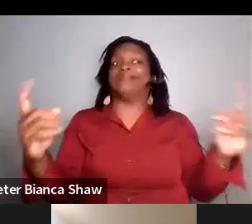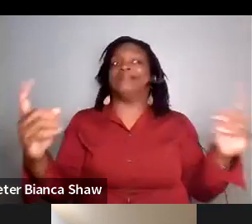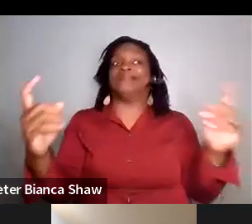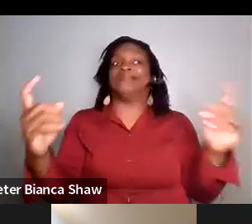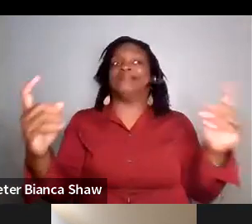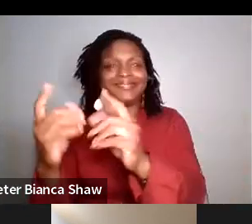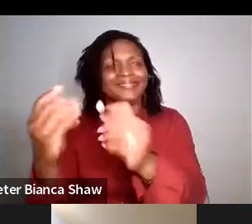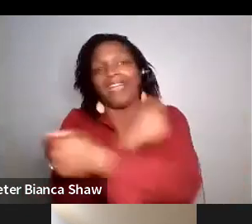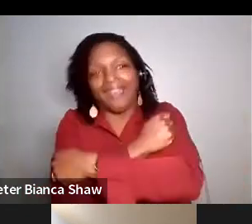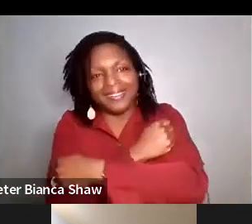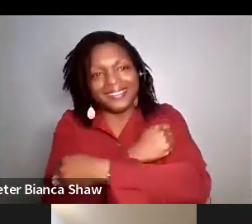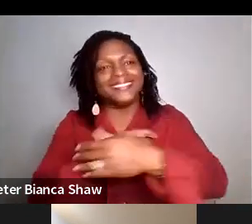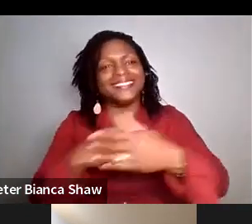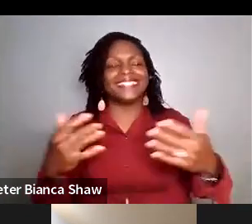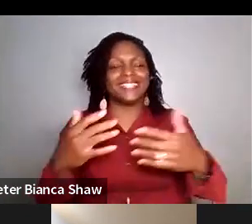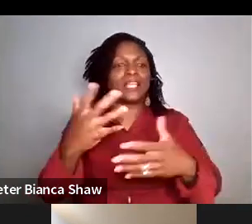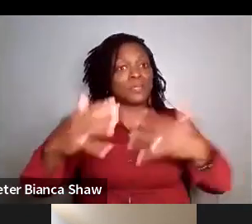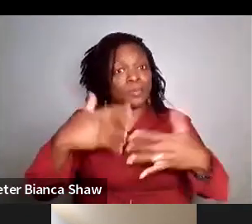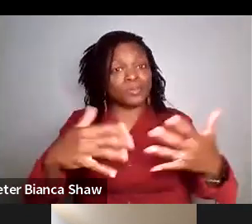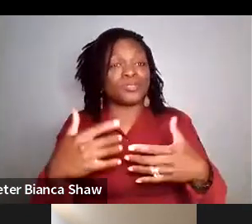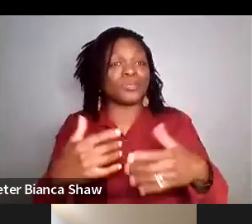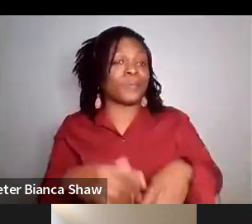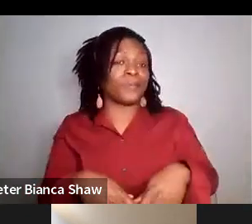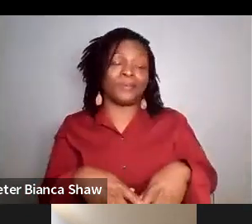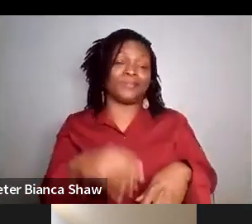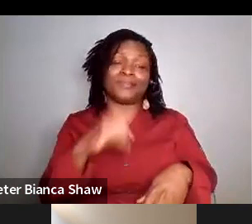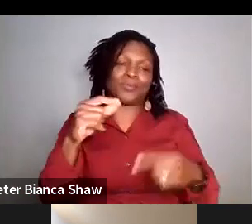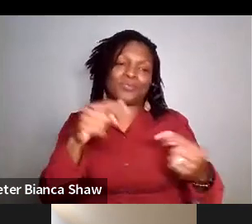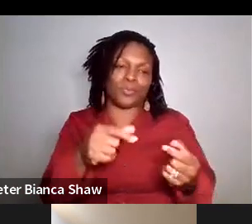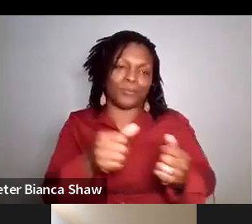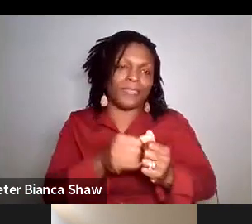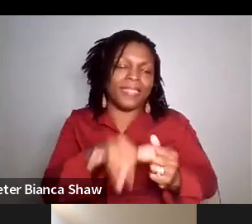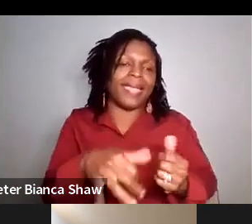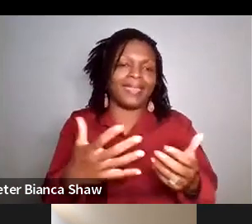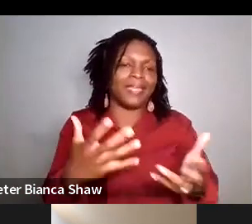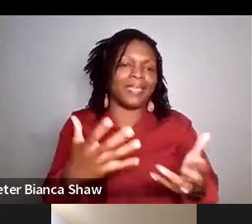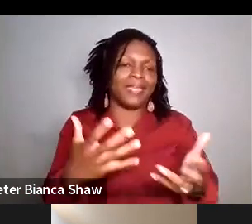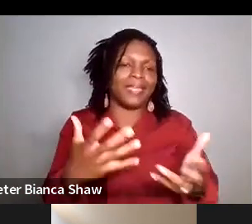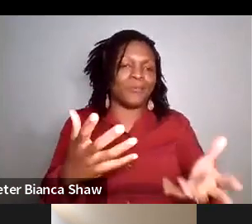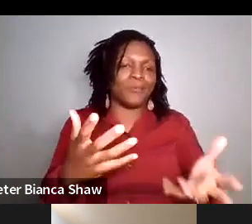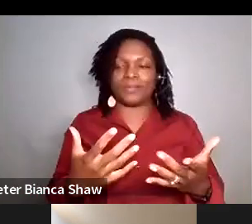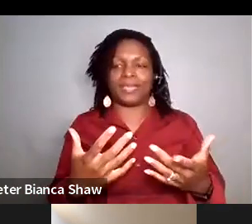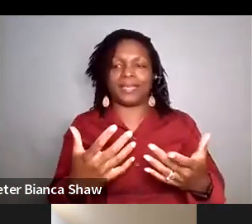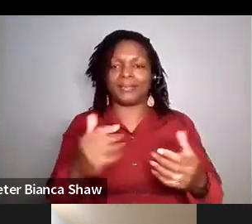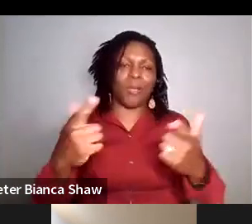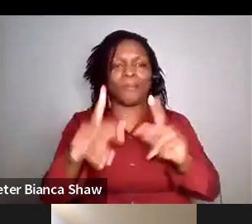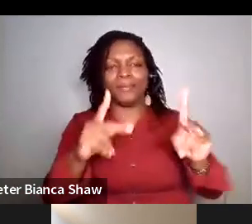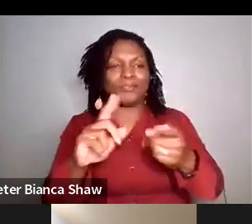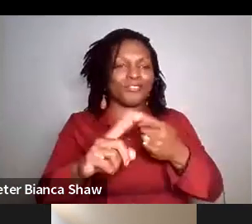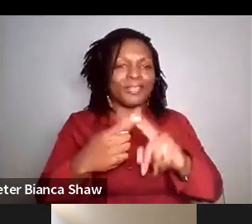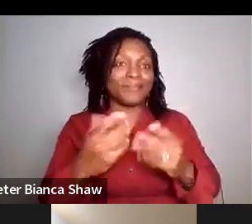aspect, because he wants to be everybody's friend and probably you know May, or one day, or something.